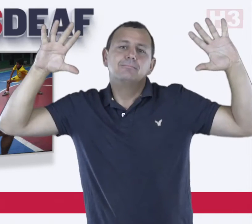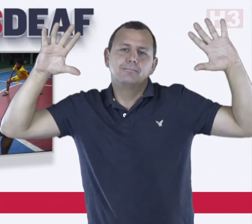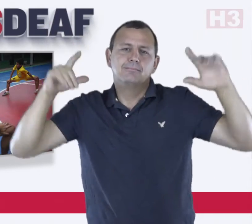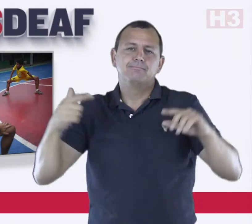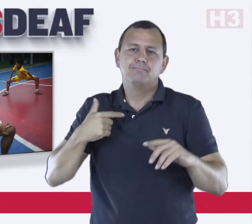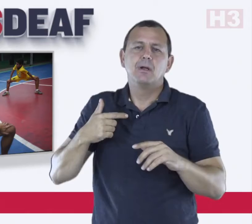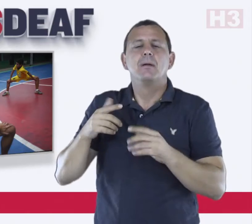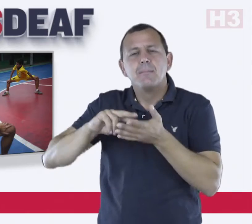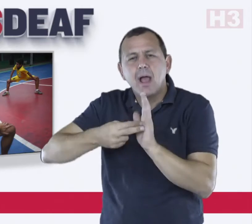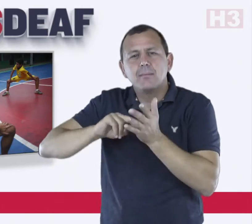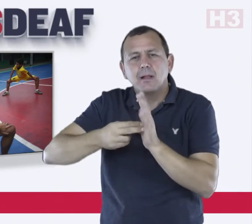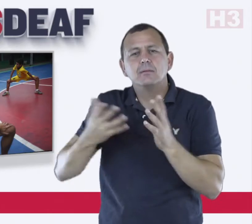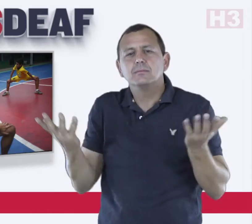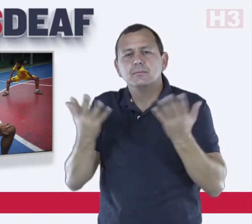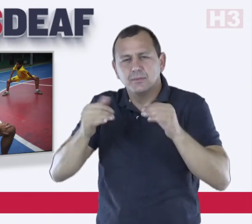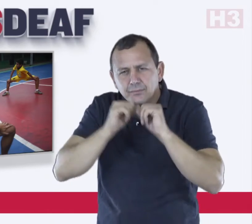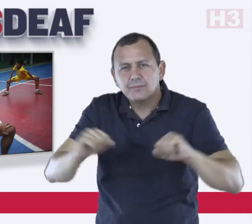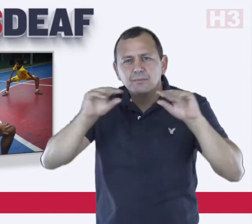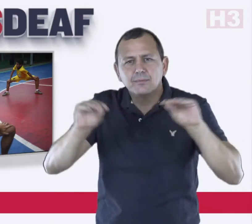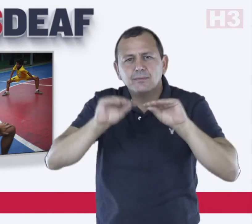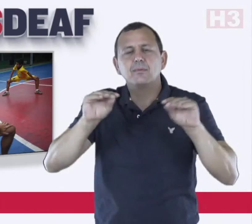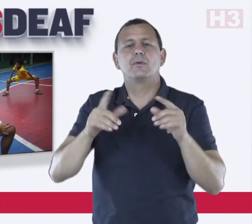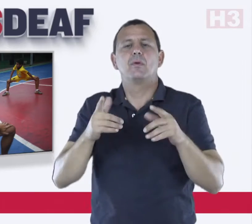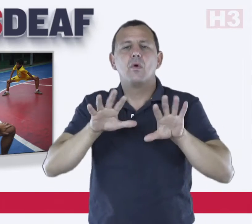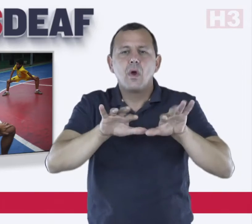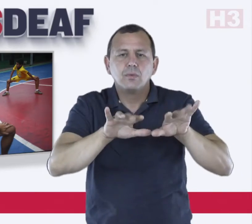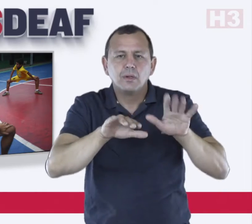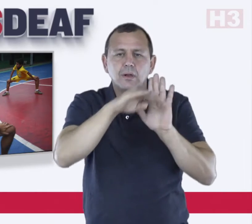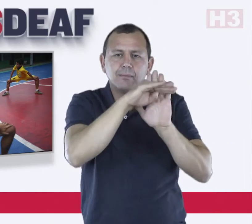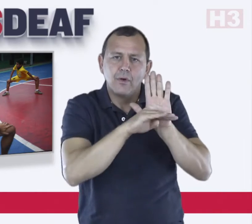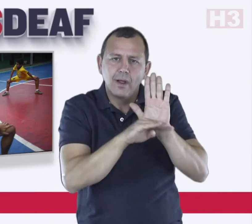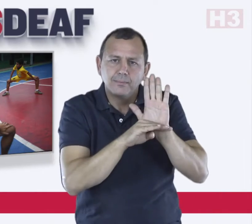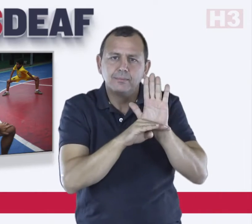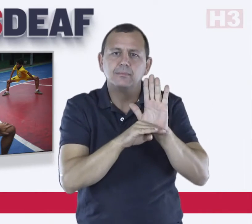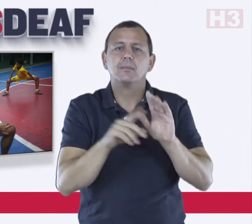he first planned to teach computer programming but